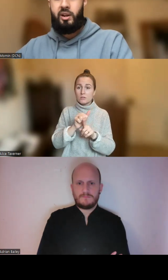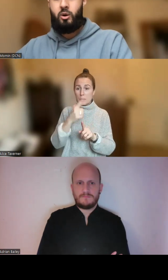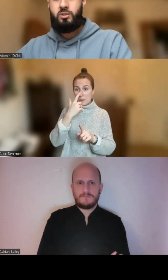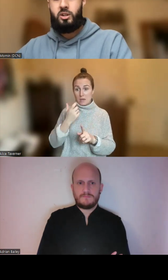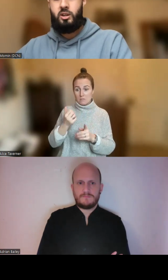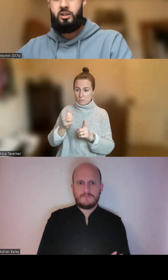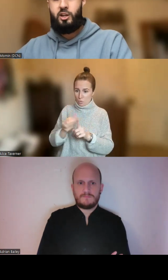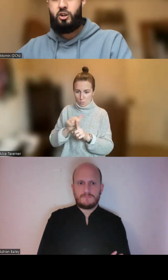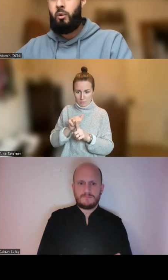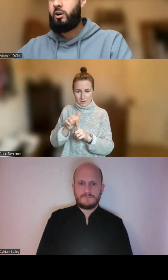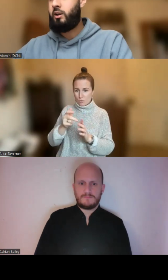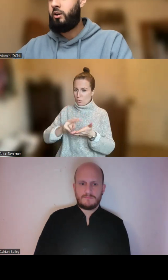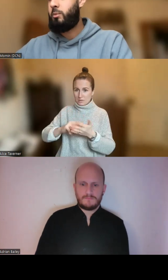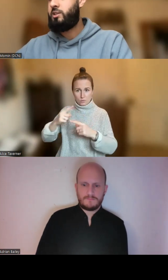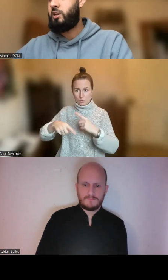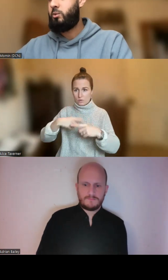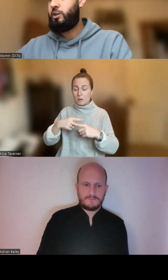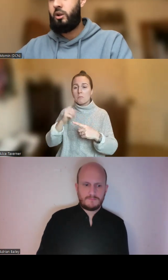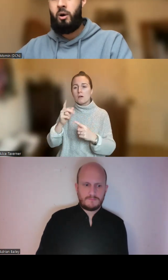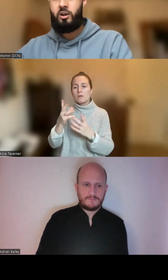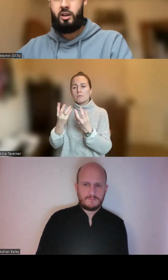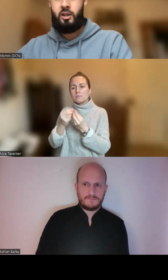When it comes to digital marketing and optimization with digital marketing,